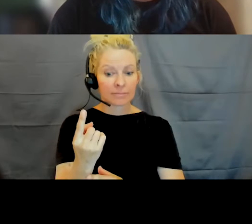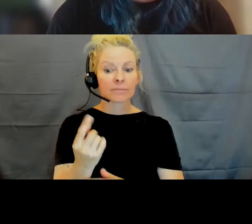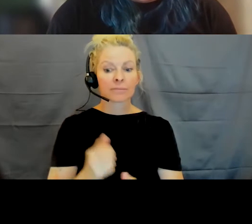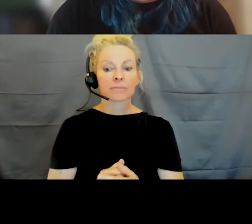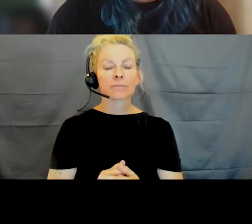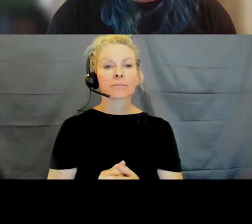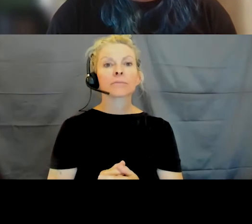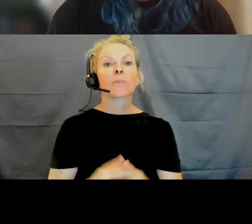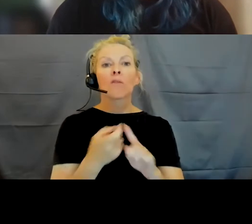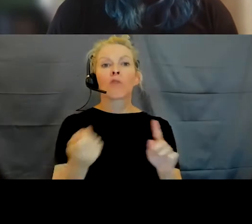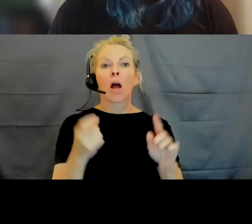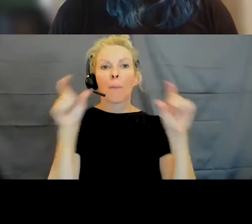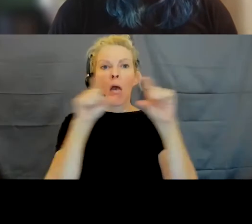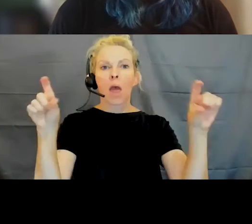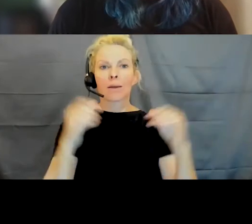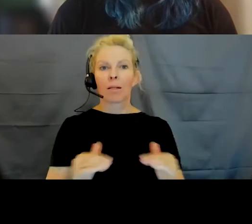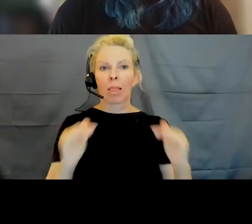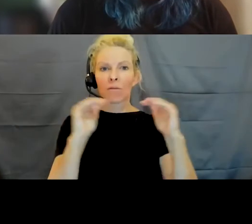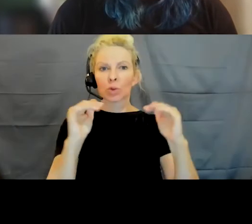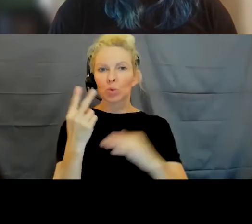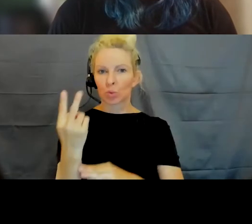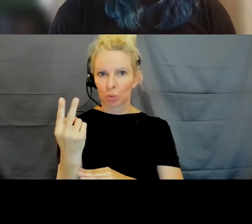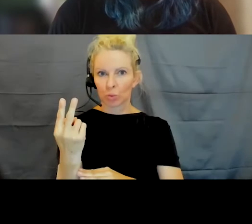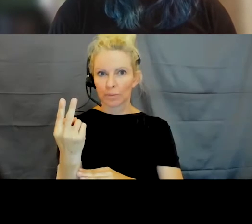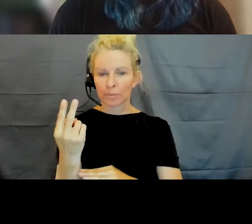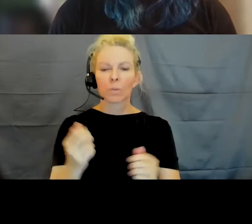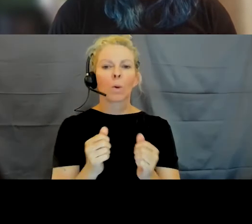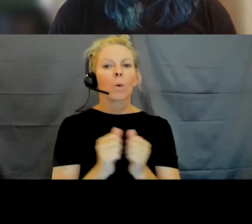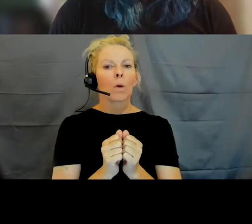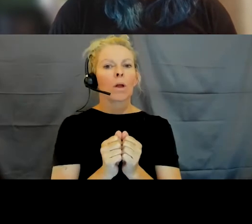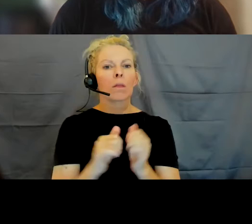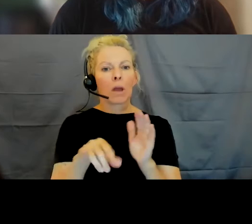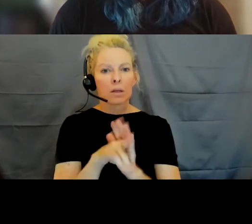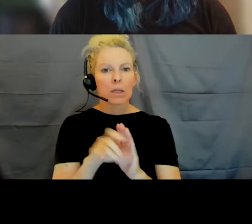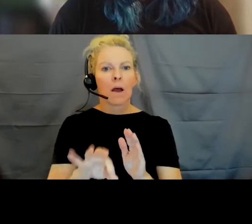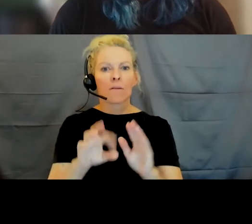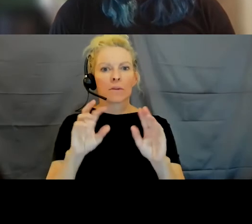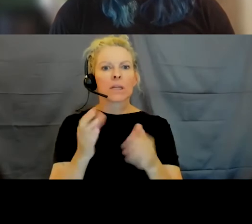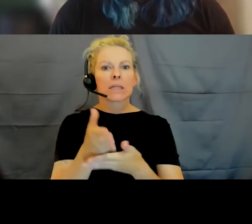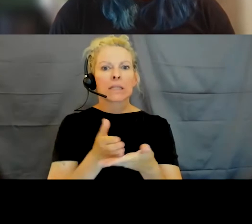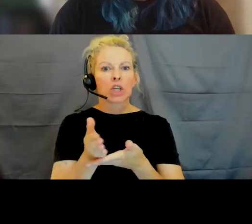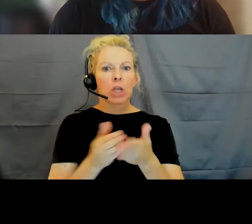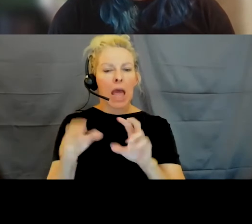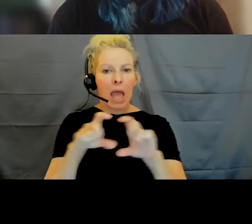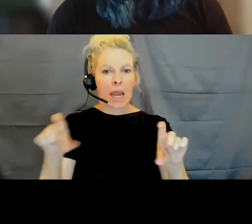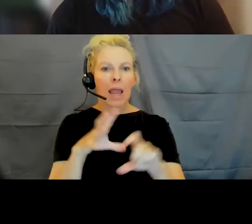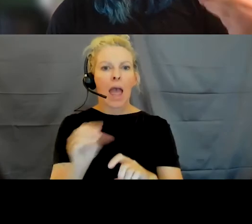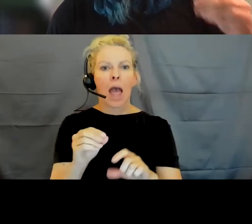the heading level 2 with the ID section heading and text of chapter 1. Why is that happening?